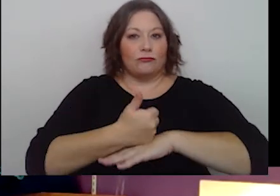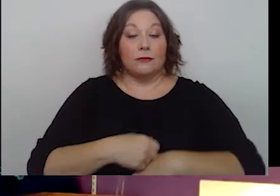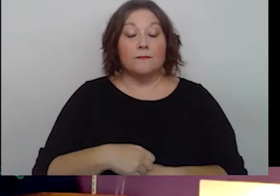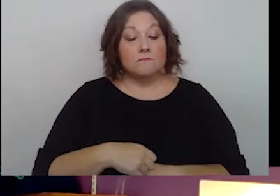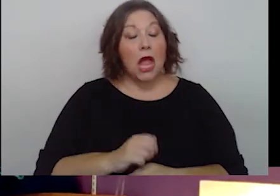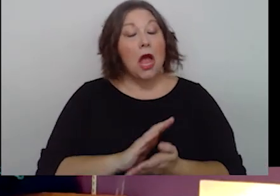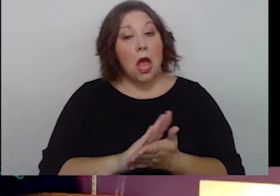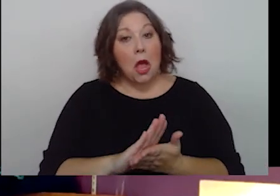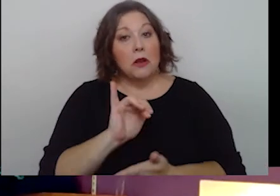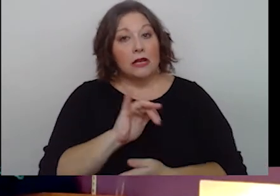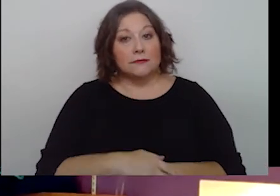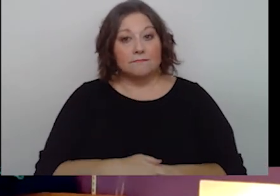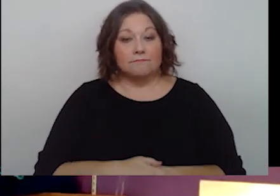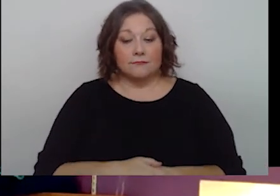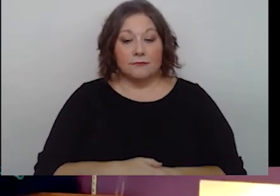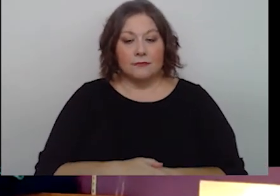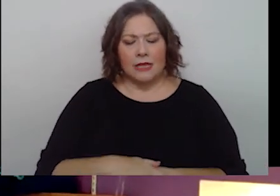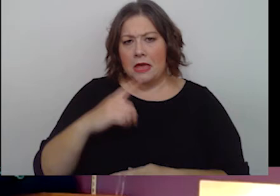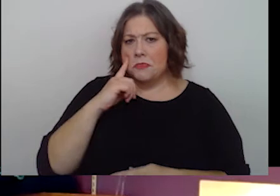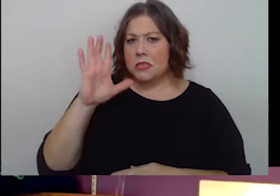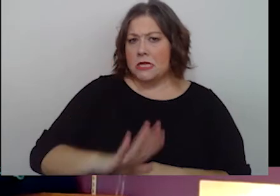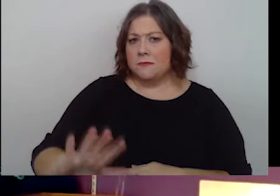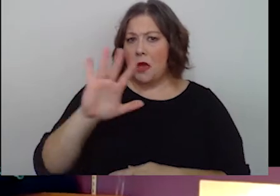Max: Nice Paul: I think that's about it.